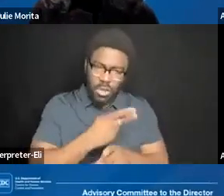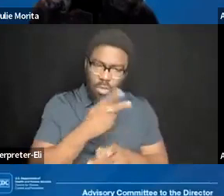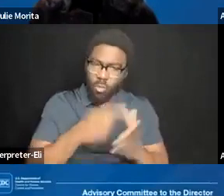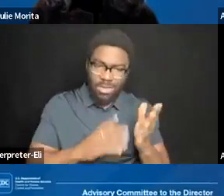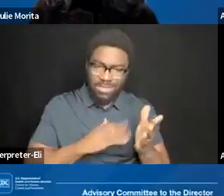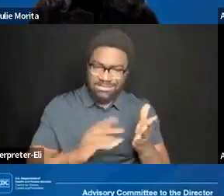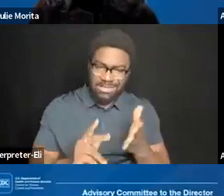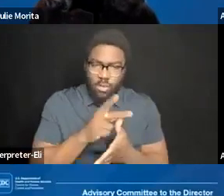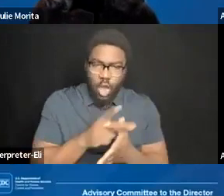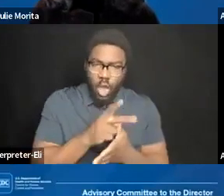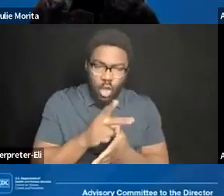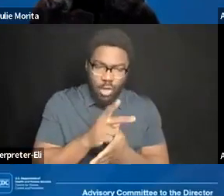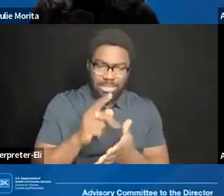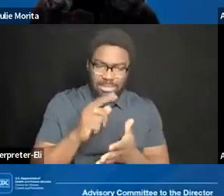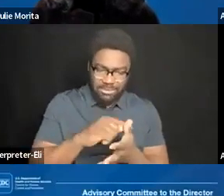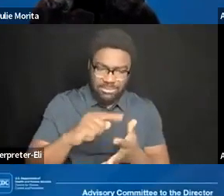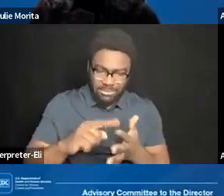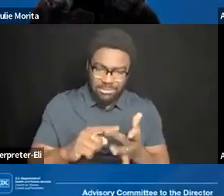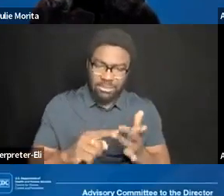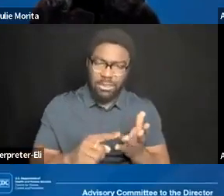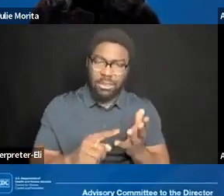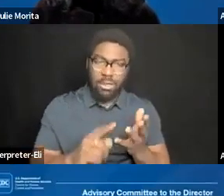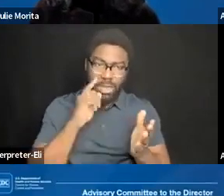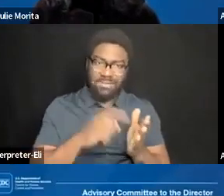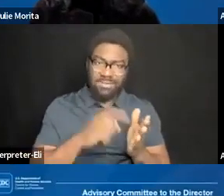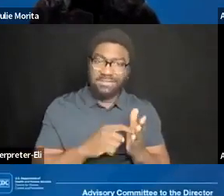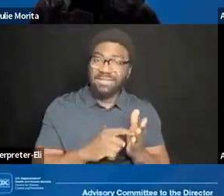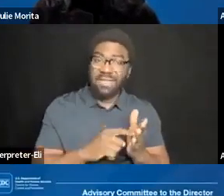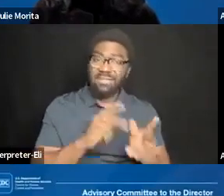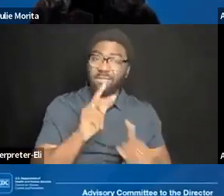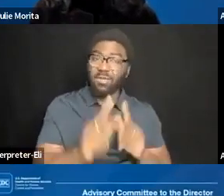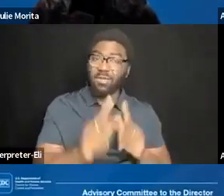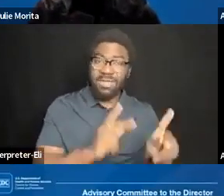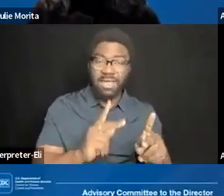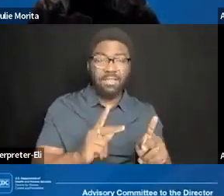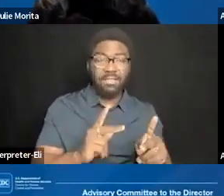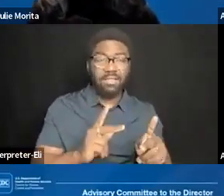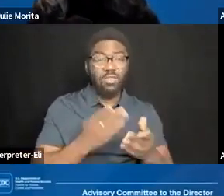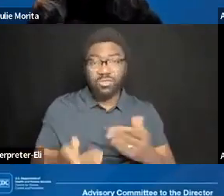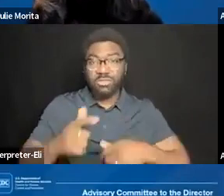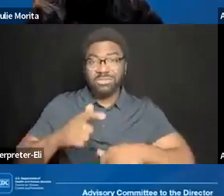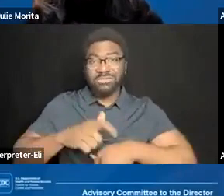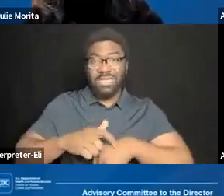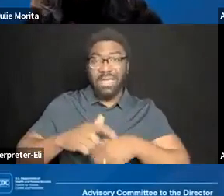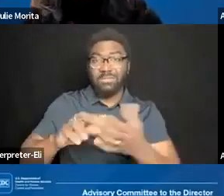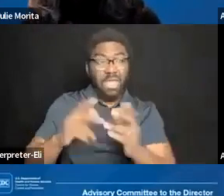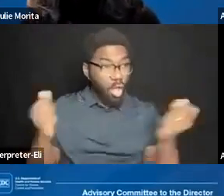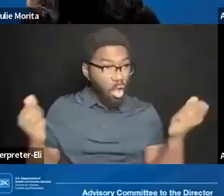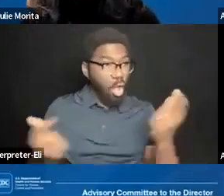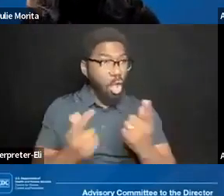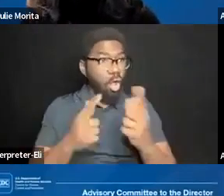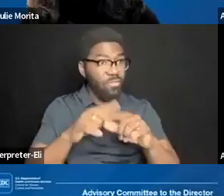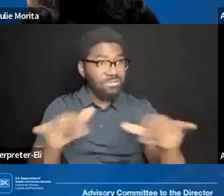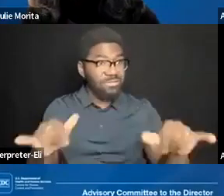as personnel and resources and time don't enable us to do everything right at once. And so to really articulate